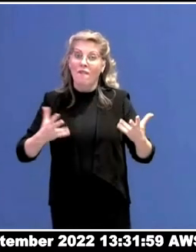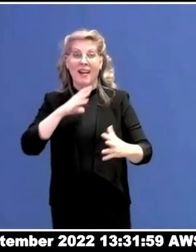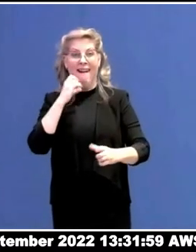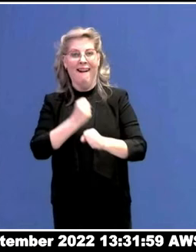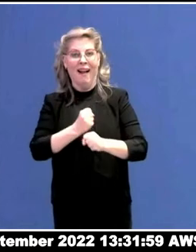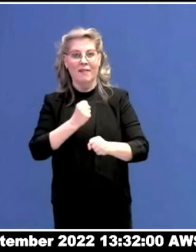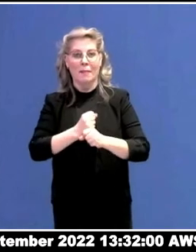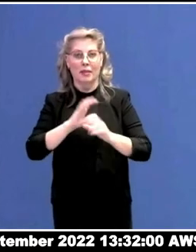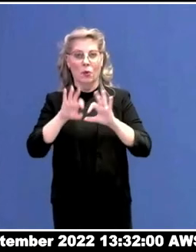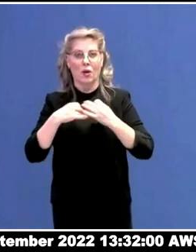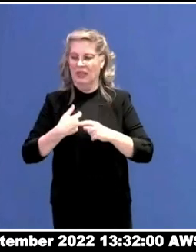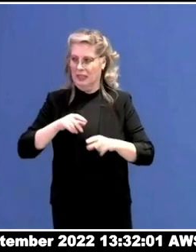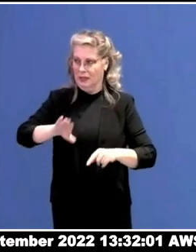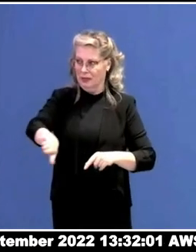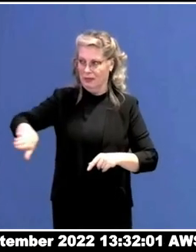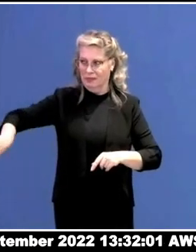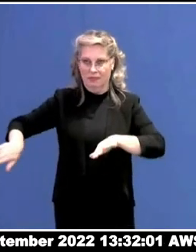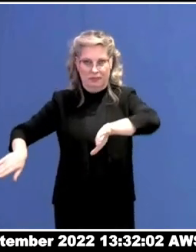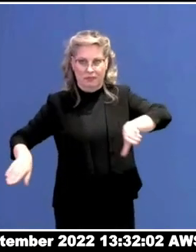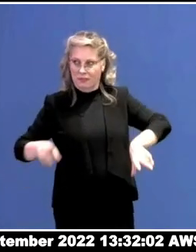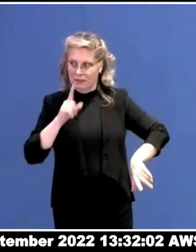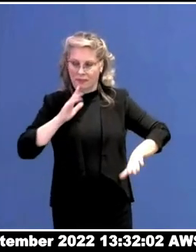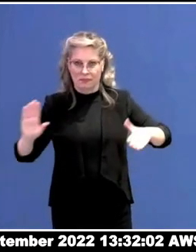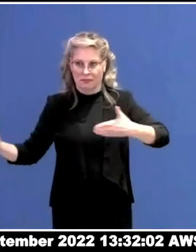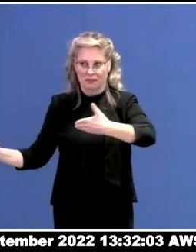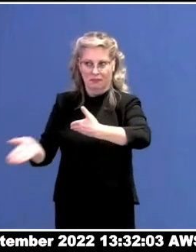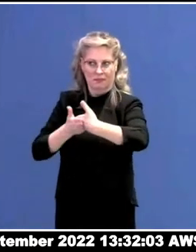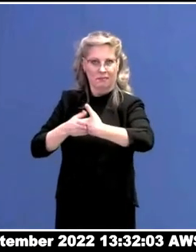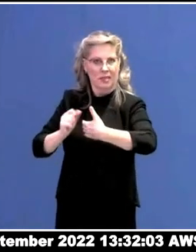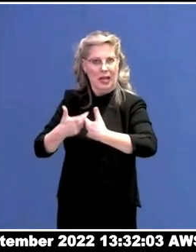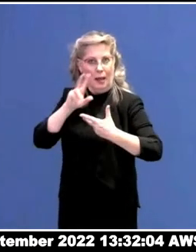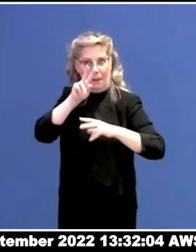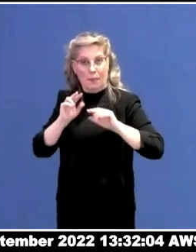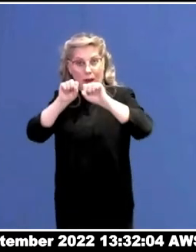they are vassals to the organisation. Can I pick up on that answer before I leave it.